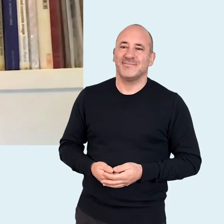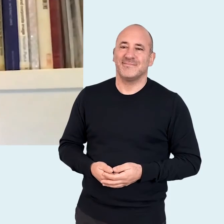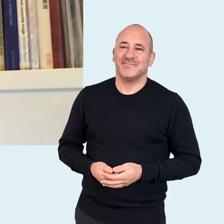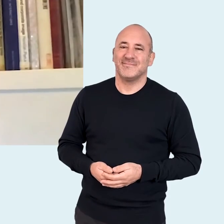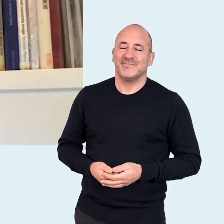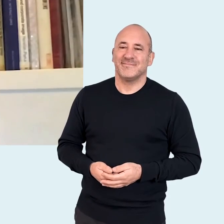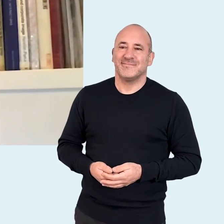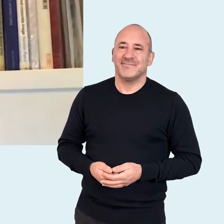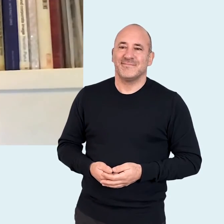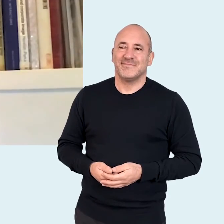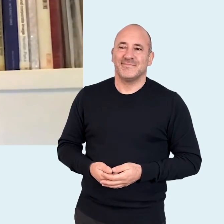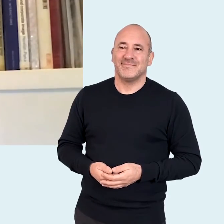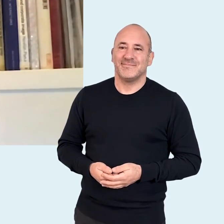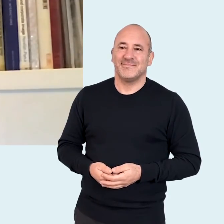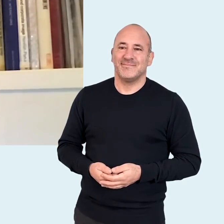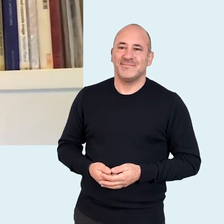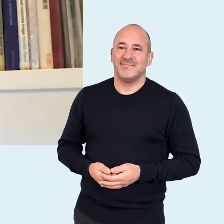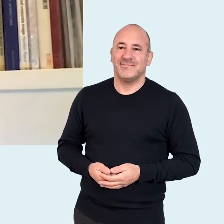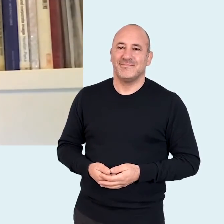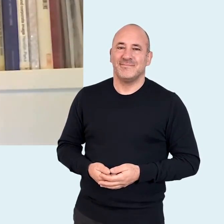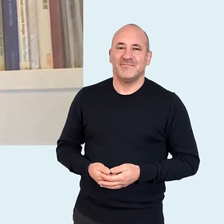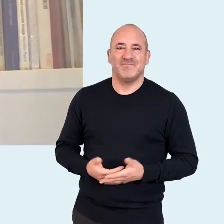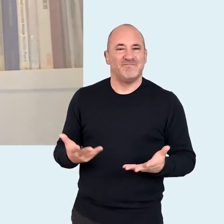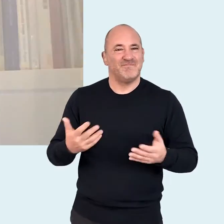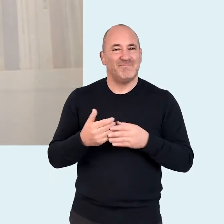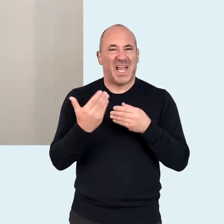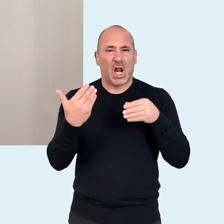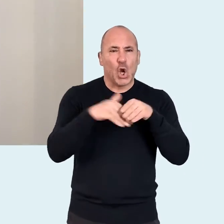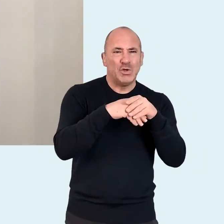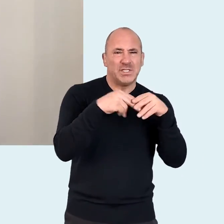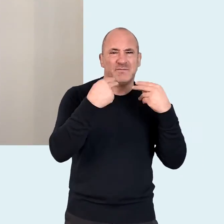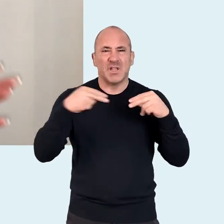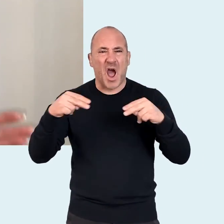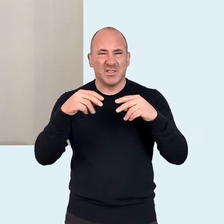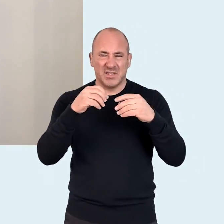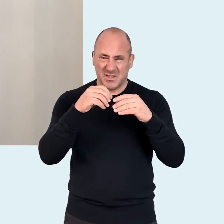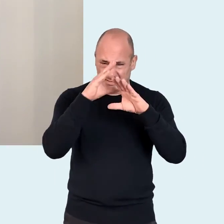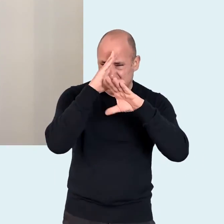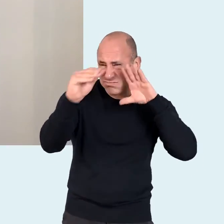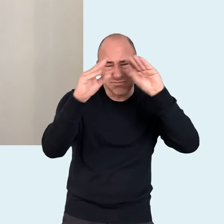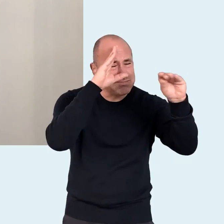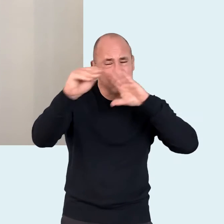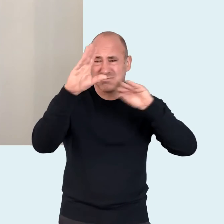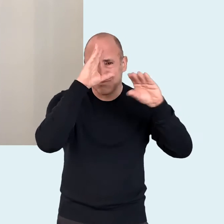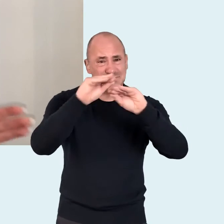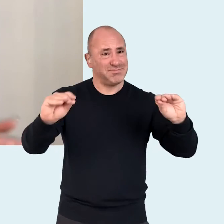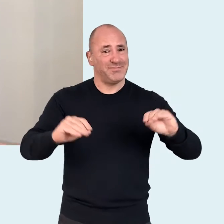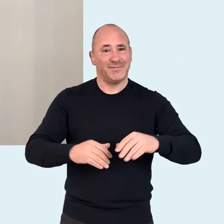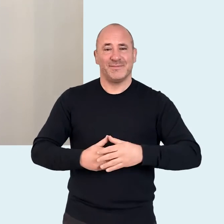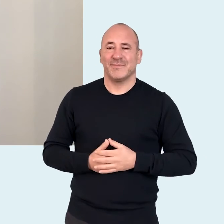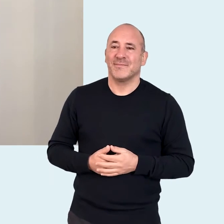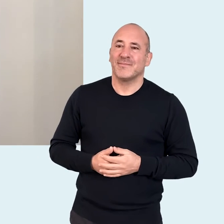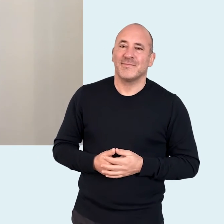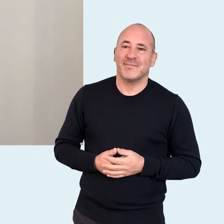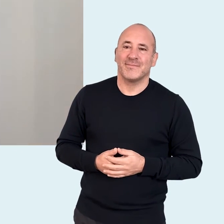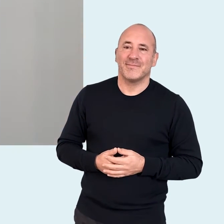advocate, not just a practitioner. Spread the word in inclusive dance.